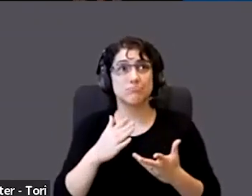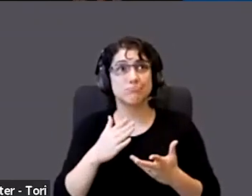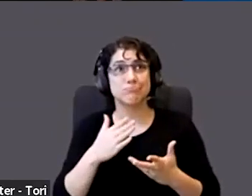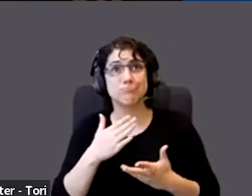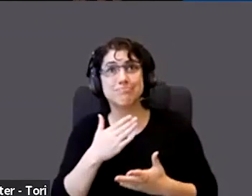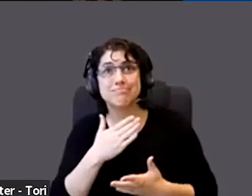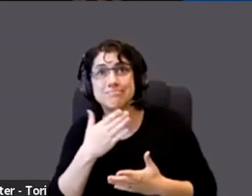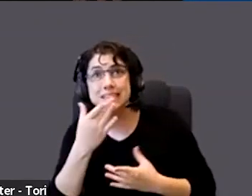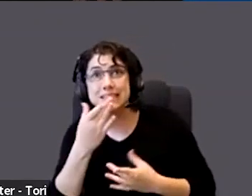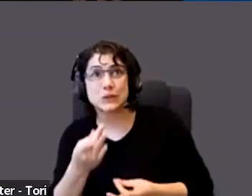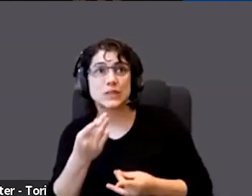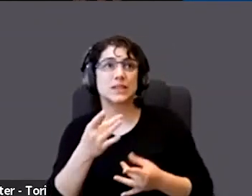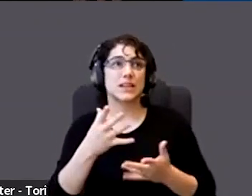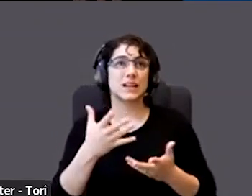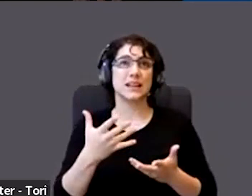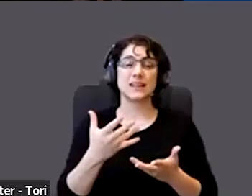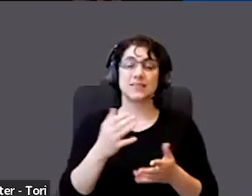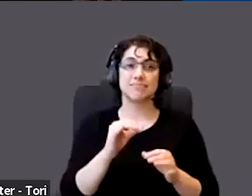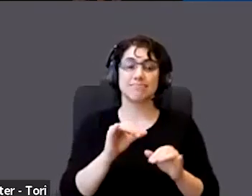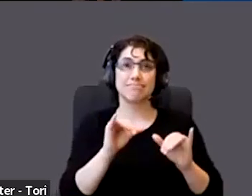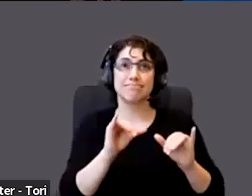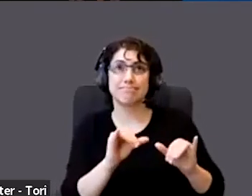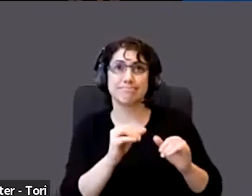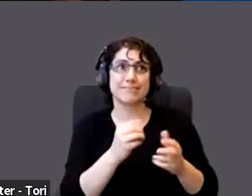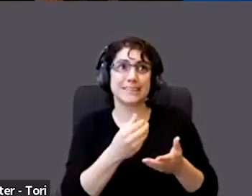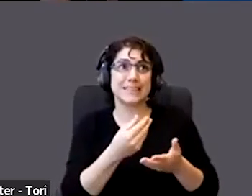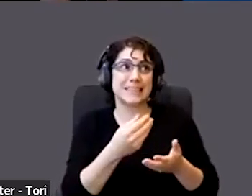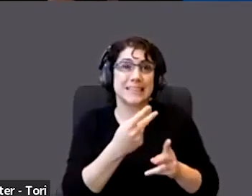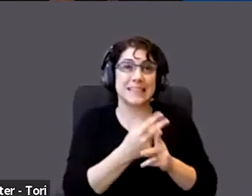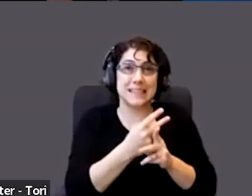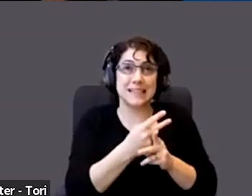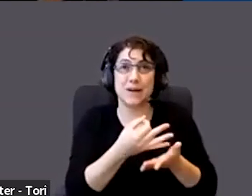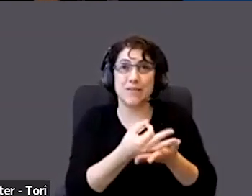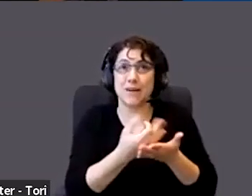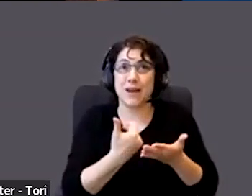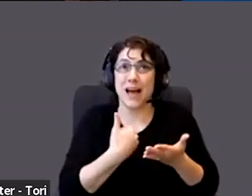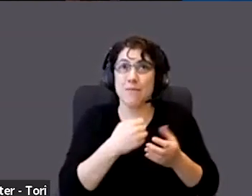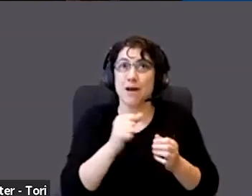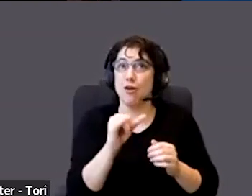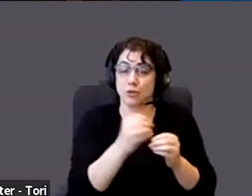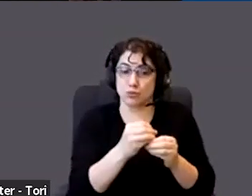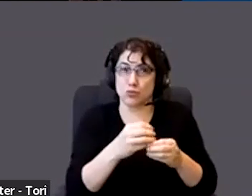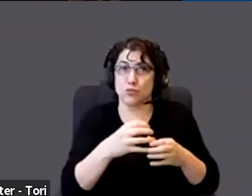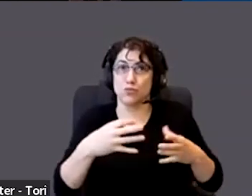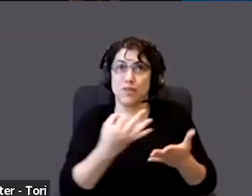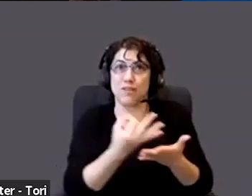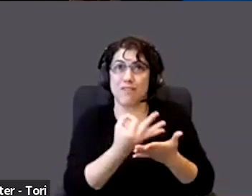that we have, but in growing it. The team that we have right now is, as they frequently tell me, small and mighty.